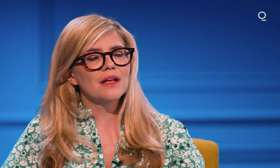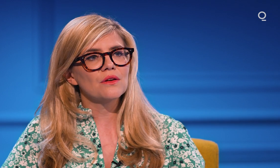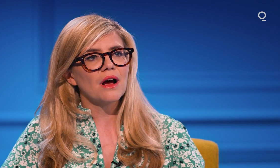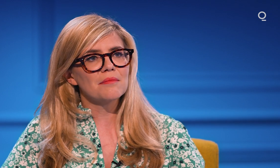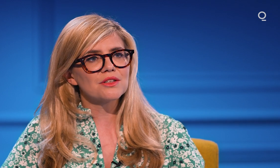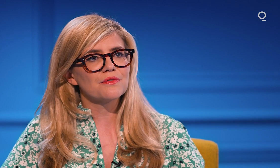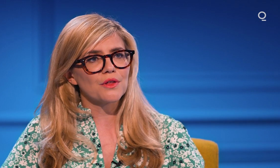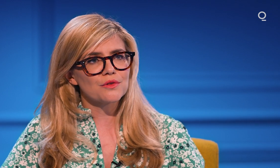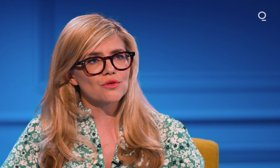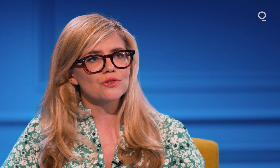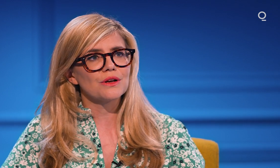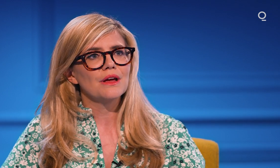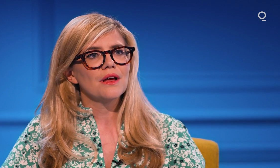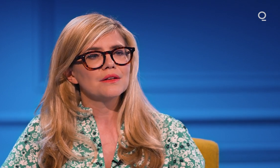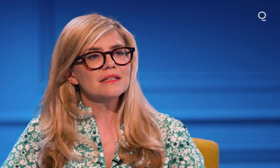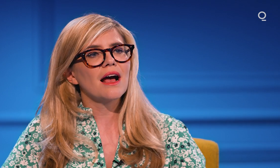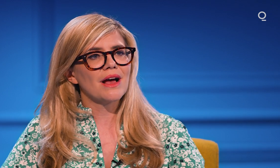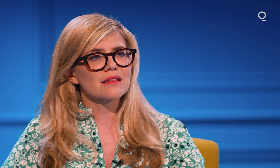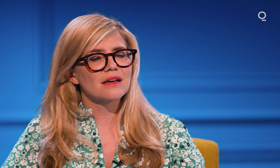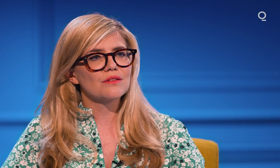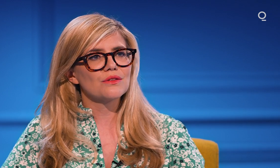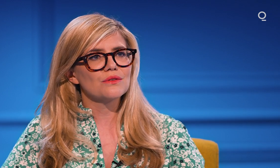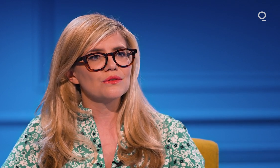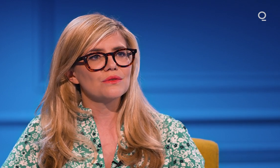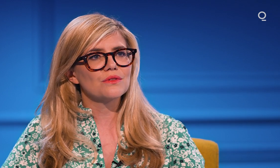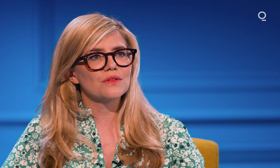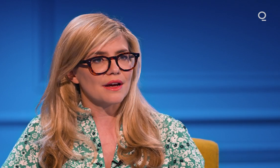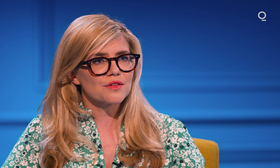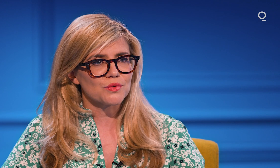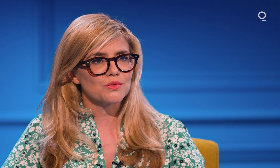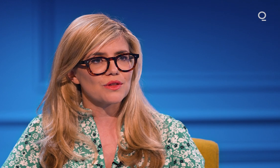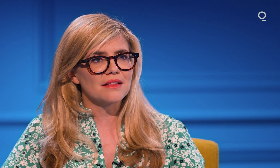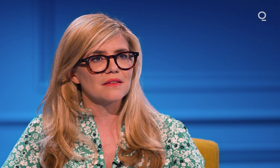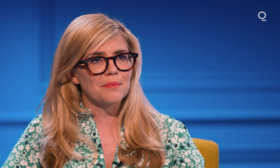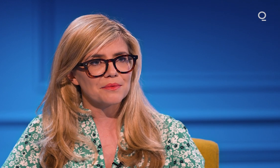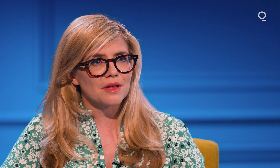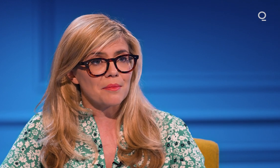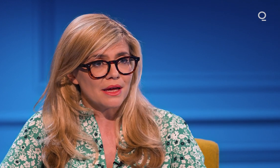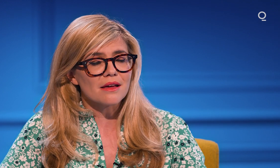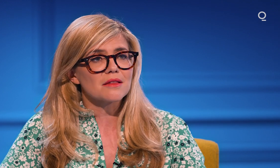and then I imagine for those children didn't have access to the deaf schools and to their peers,